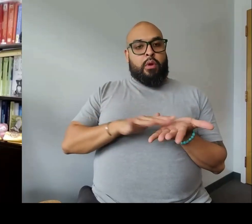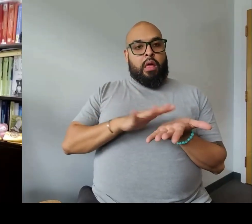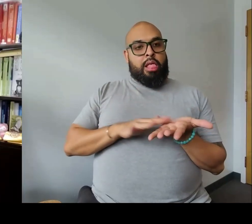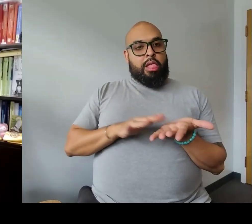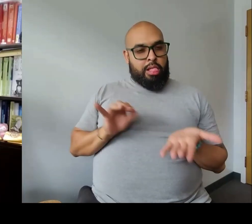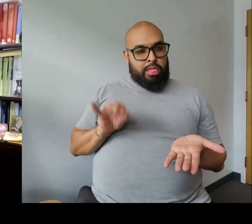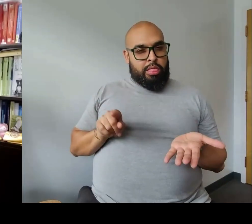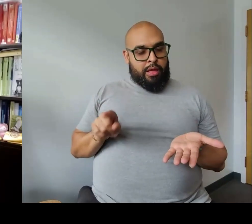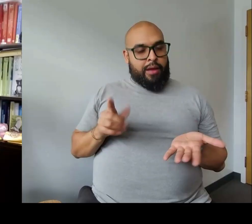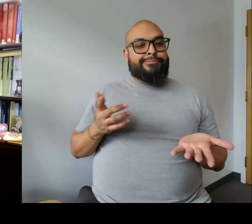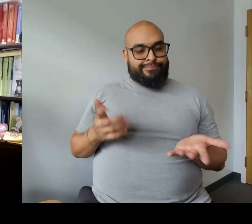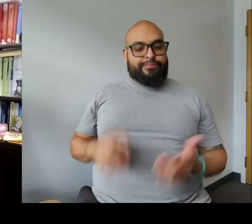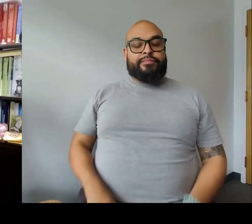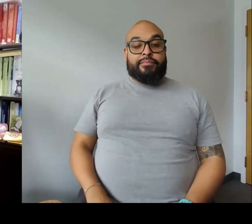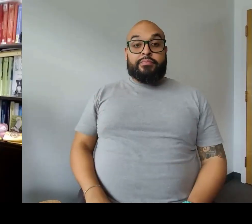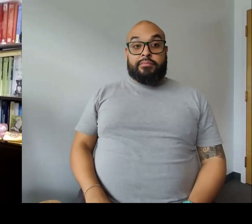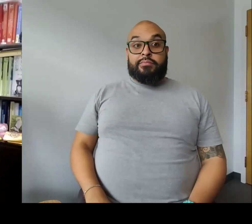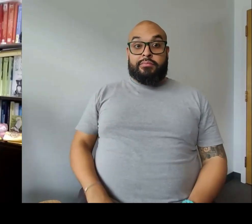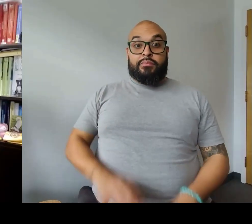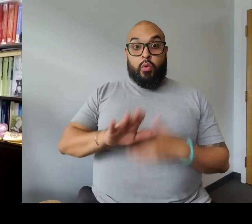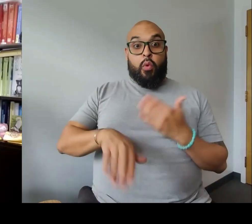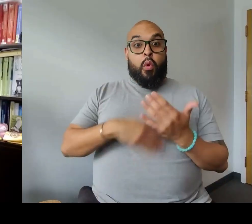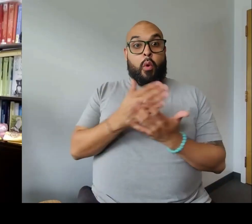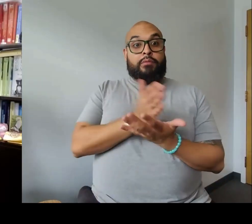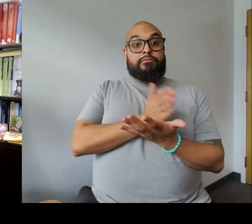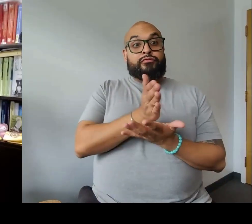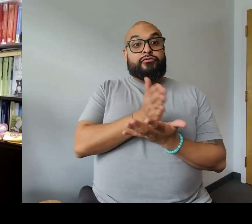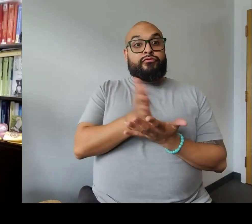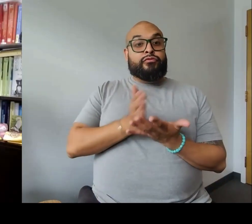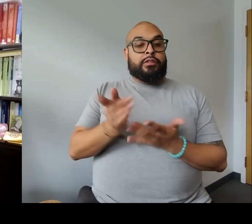And all the areas of processing were in the average range.